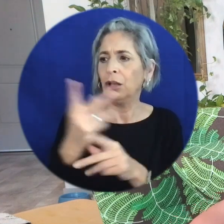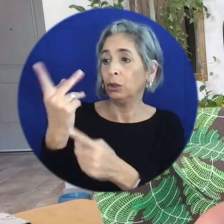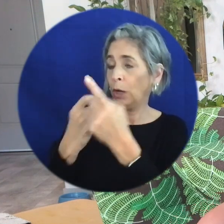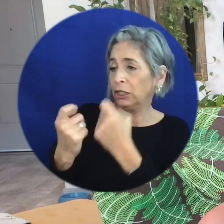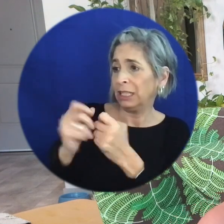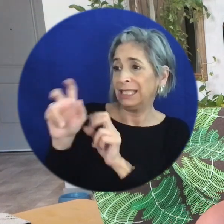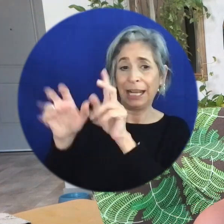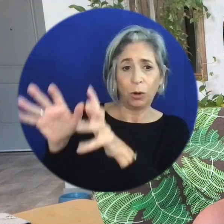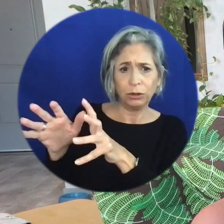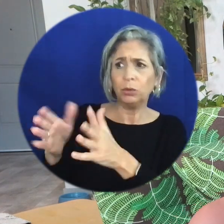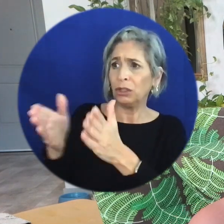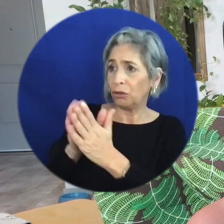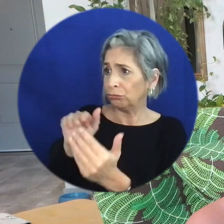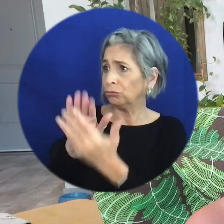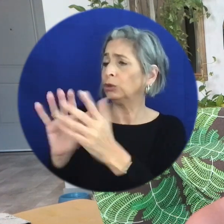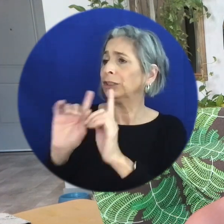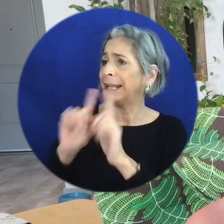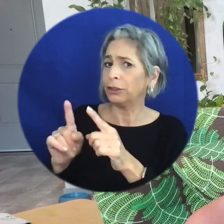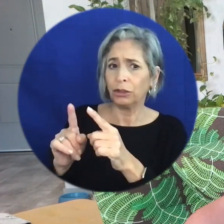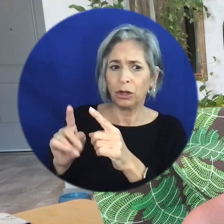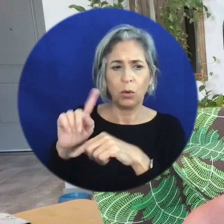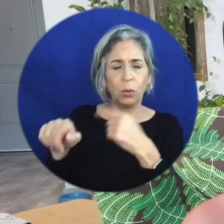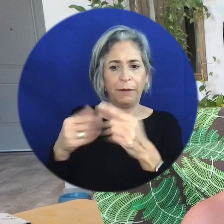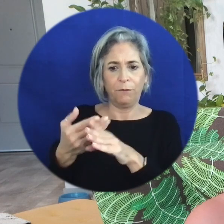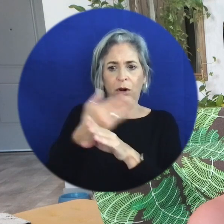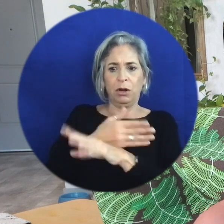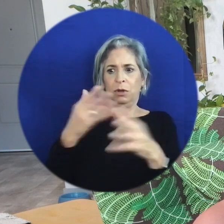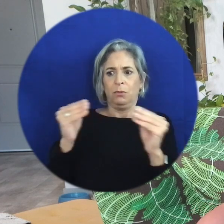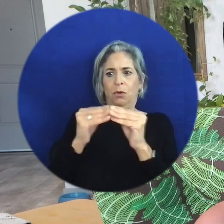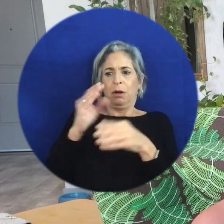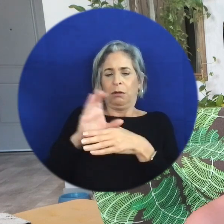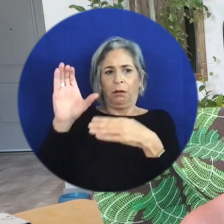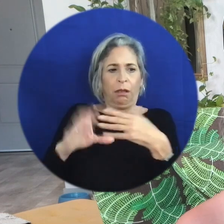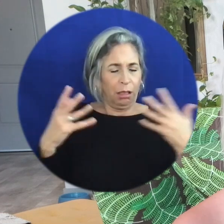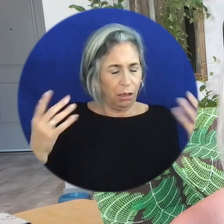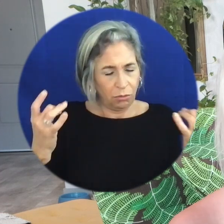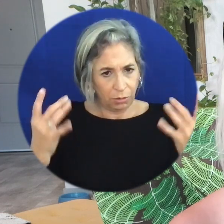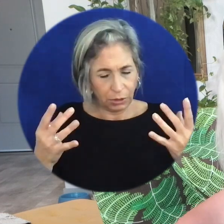and stakeholders during earlier development stages when code changes were much less consequential.